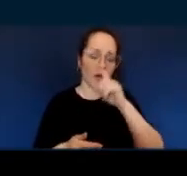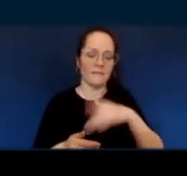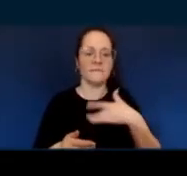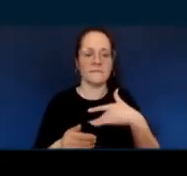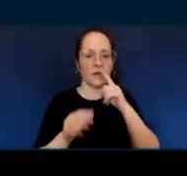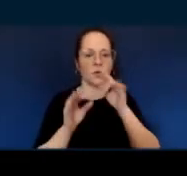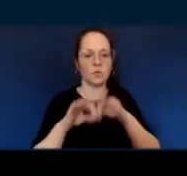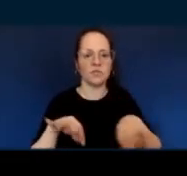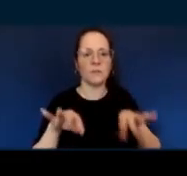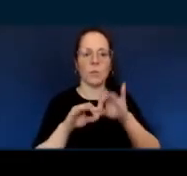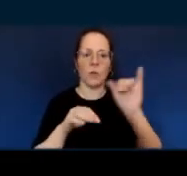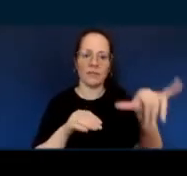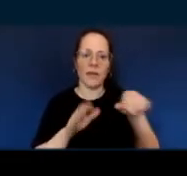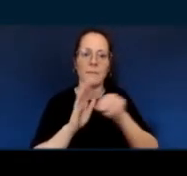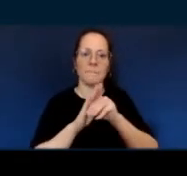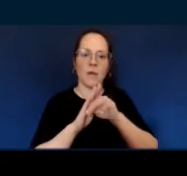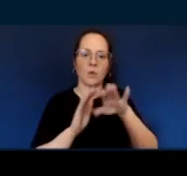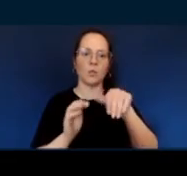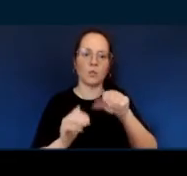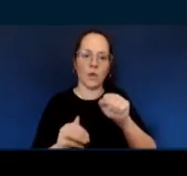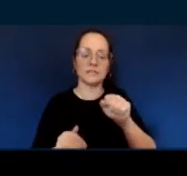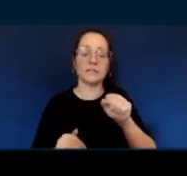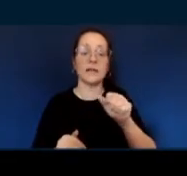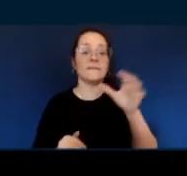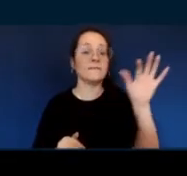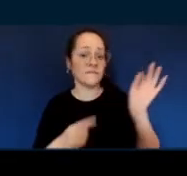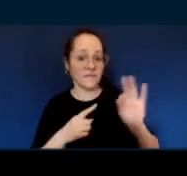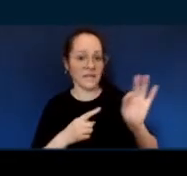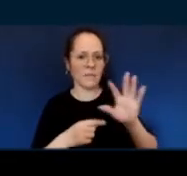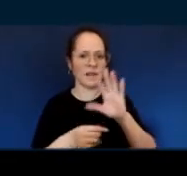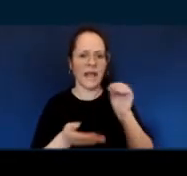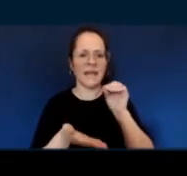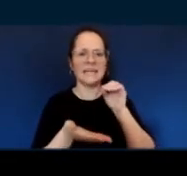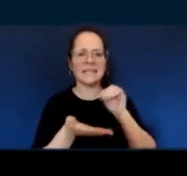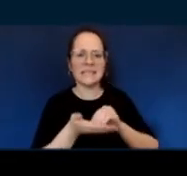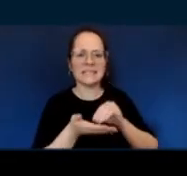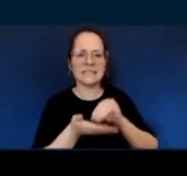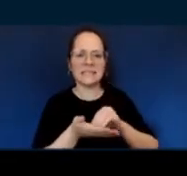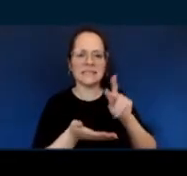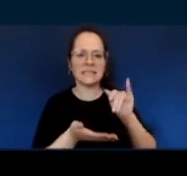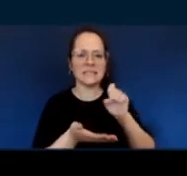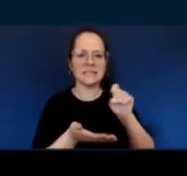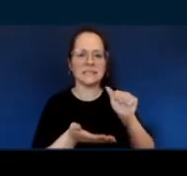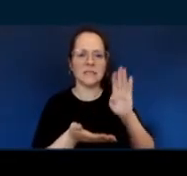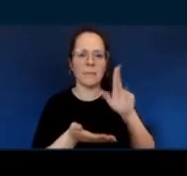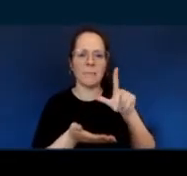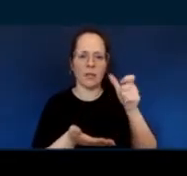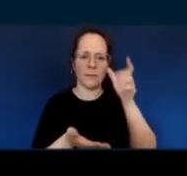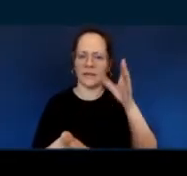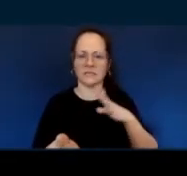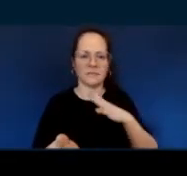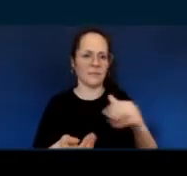MODEL BE FEMALE BUT A DISESSABLE FEMALE SUSPECTING MEN WOULD BE RELUCTANT TO PRACTICE CPR ON A